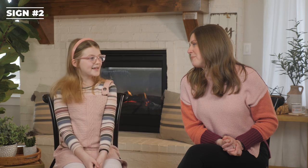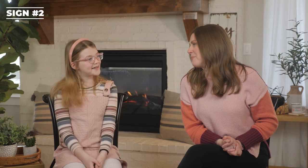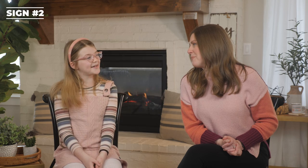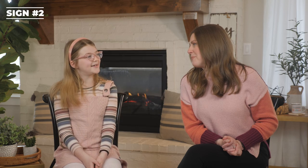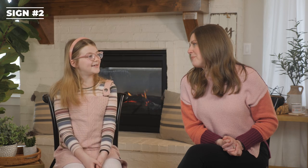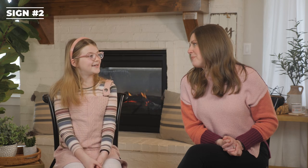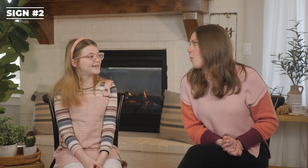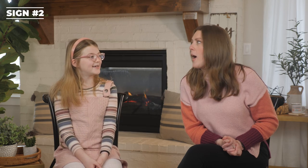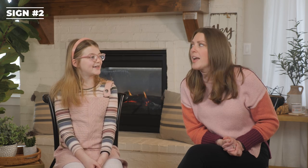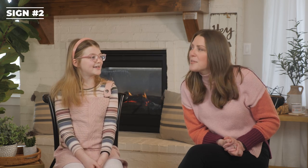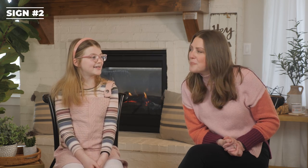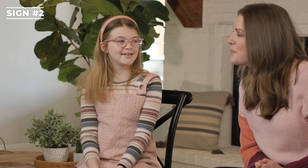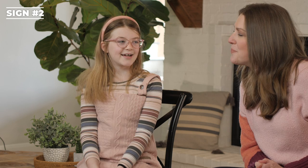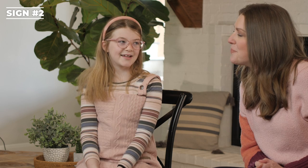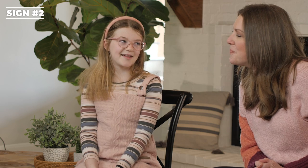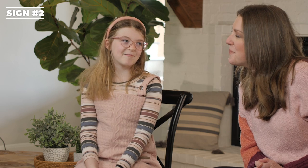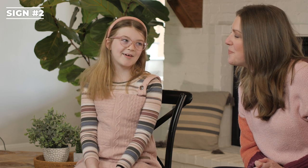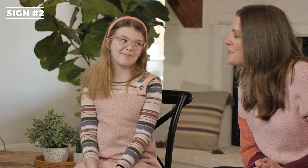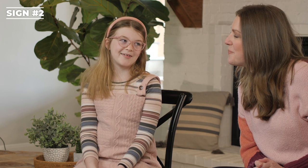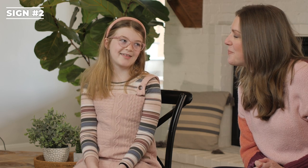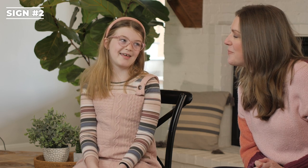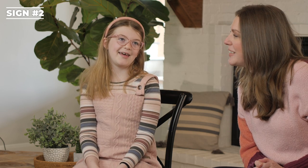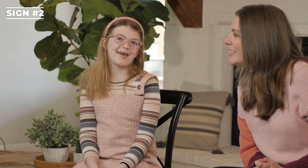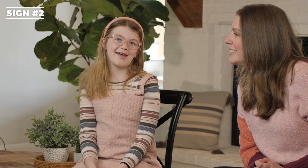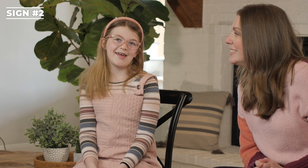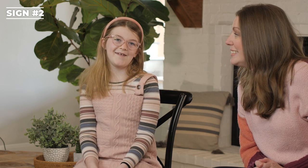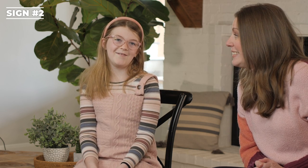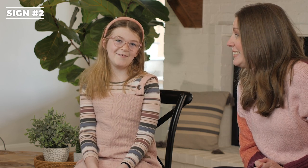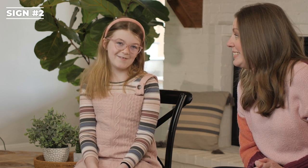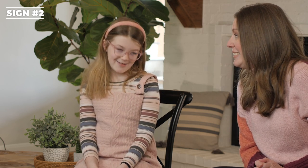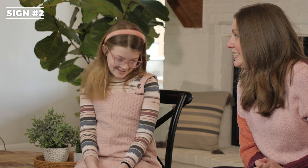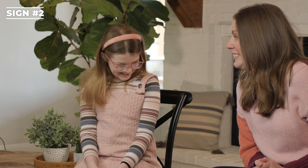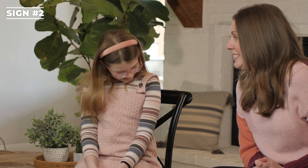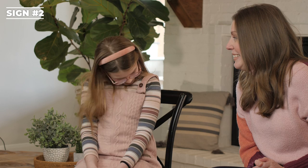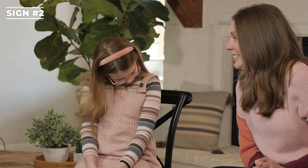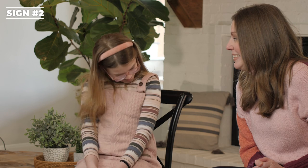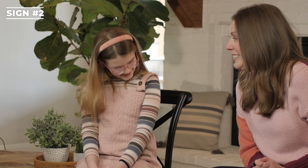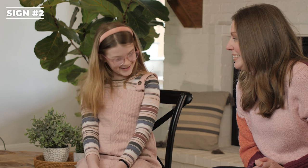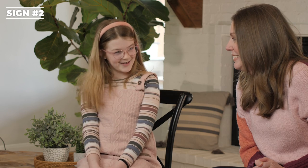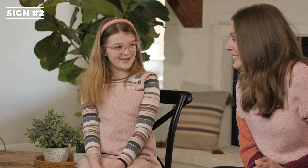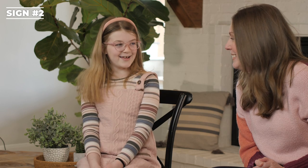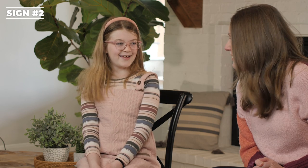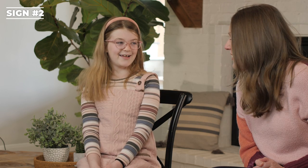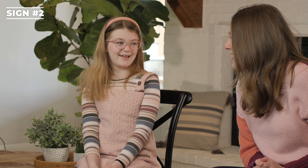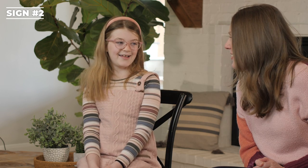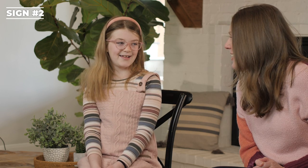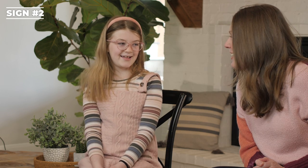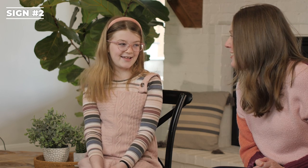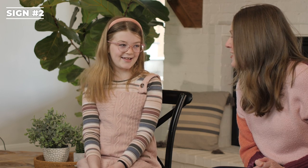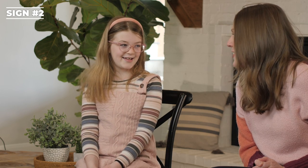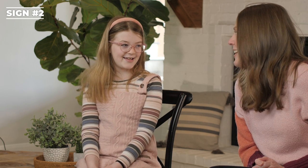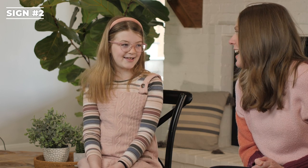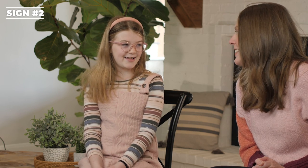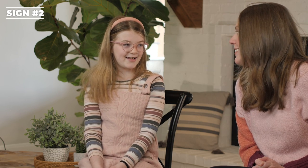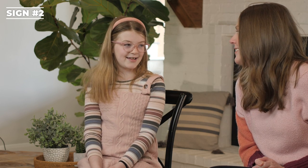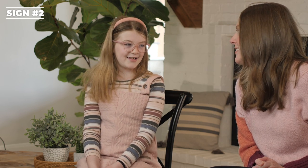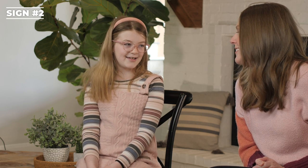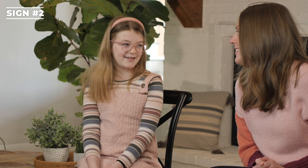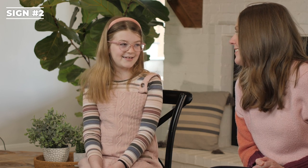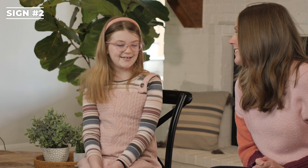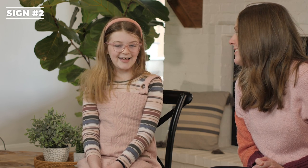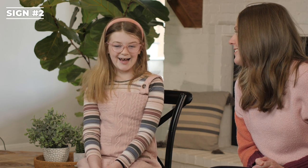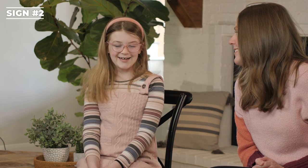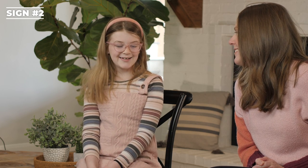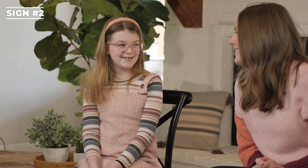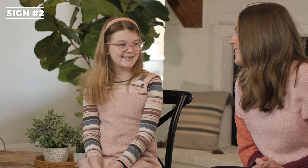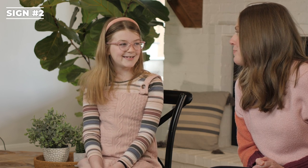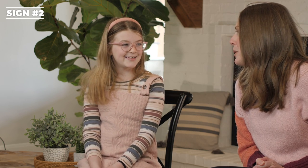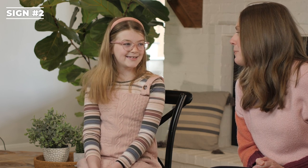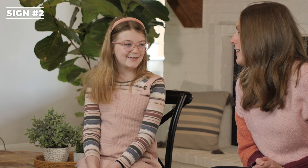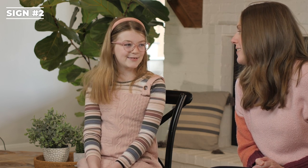yes. Why? Because it's my birthday week. Ohhh we're so excited you're turning nine. Yeah. Pretty big.